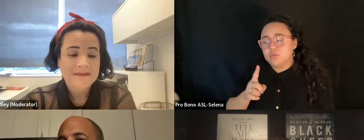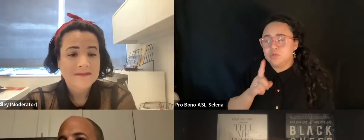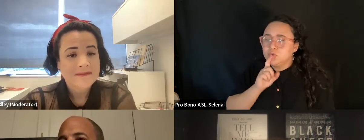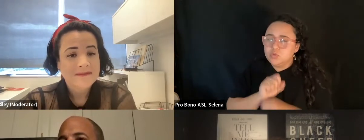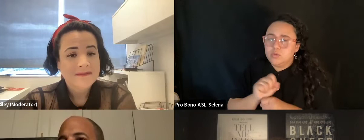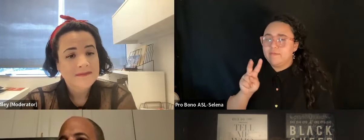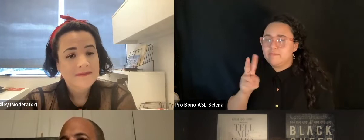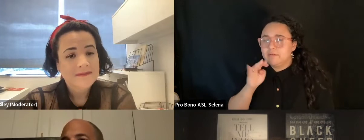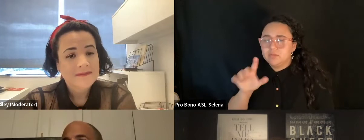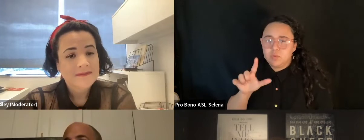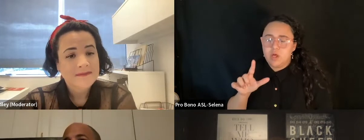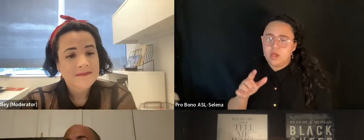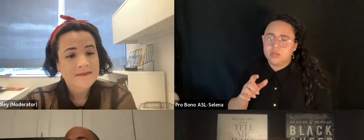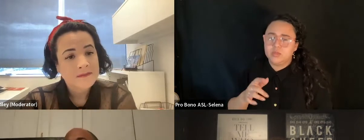I felt it as much as I think it.